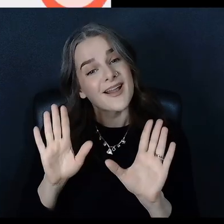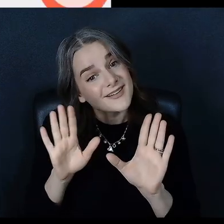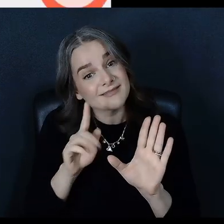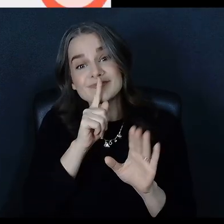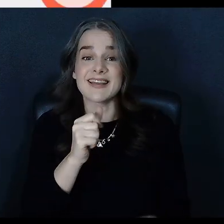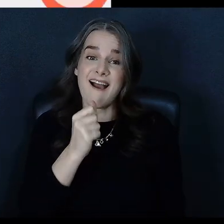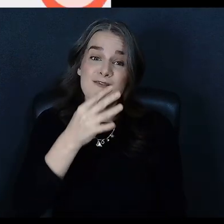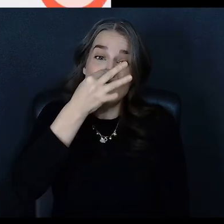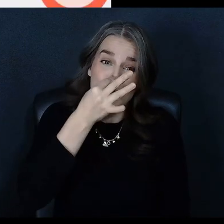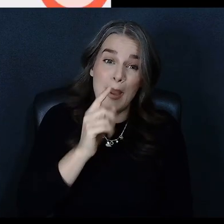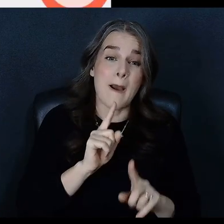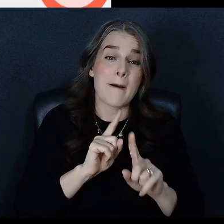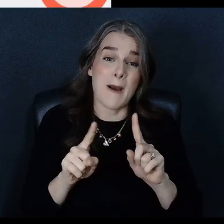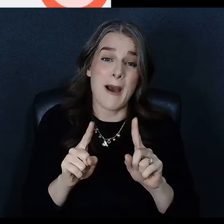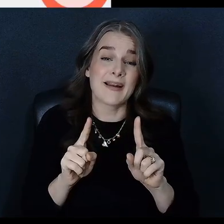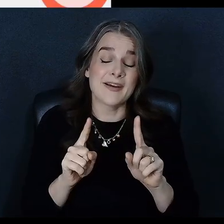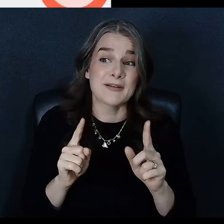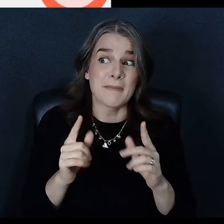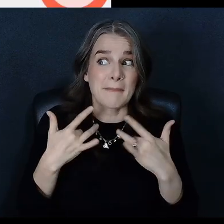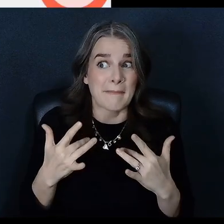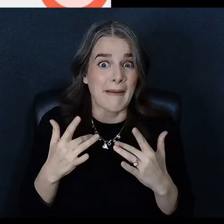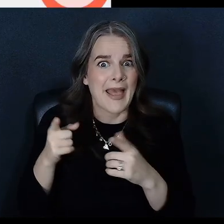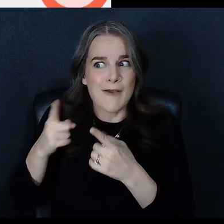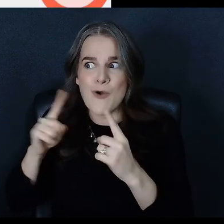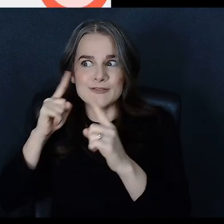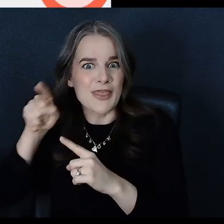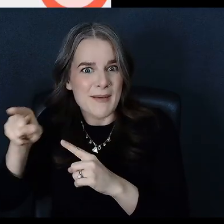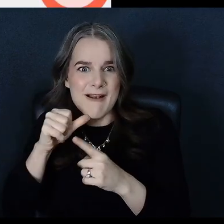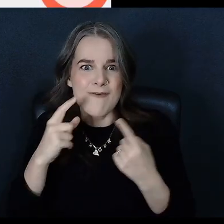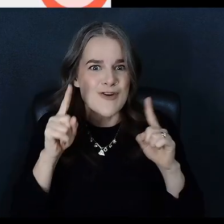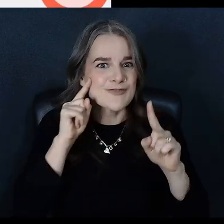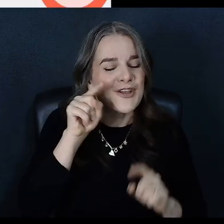we end up with the wrong thing. And so sometimes it's important to take a step back from this